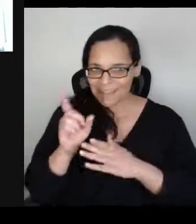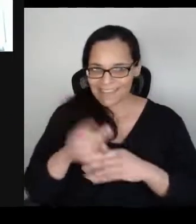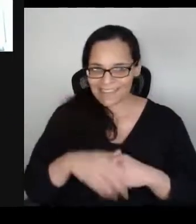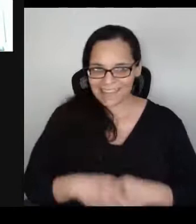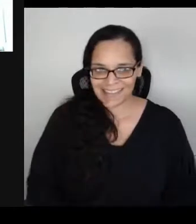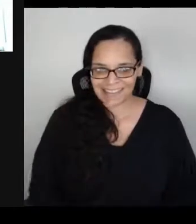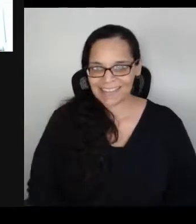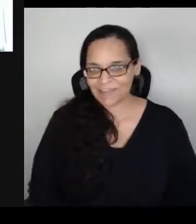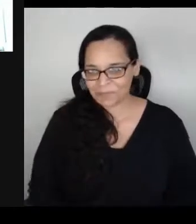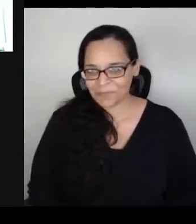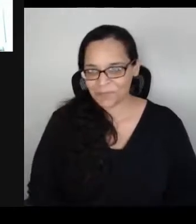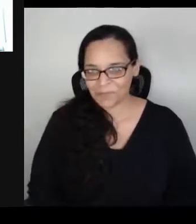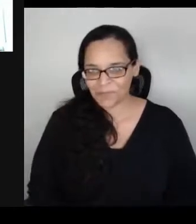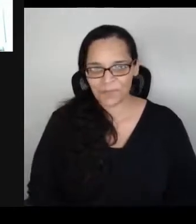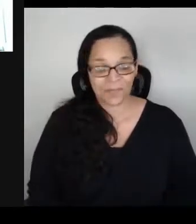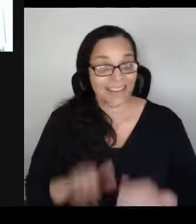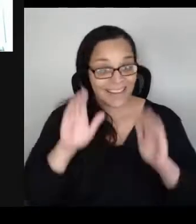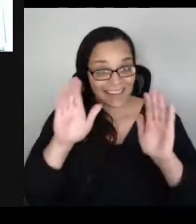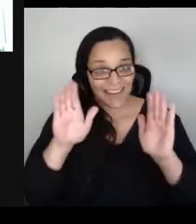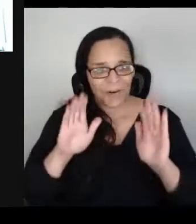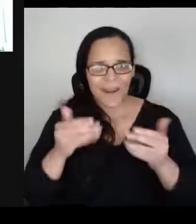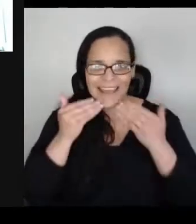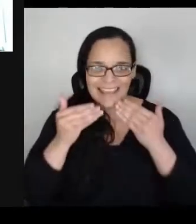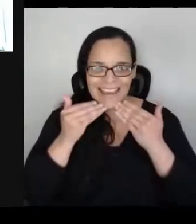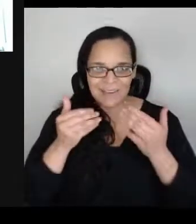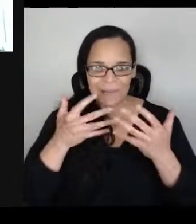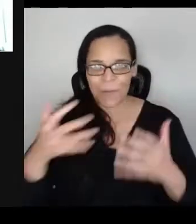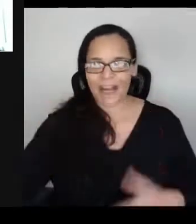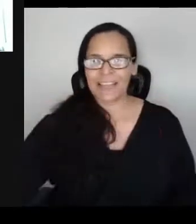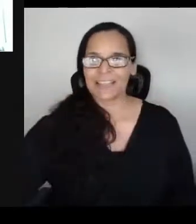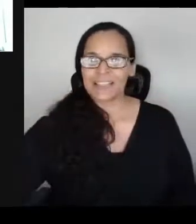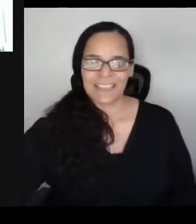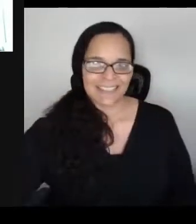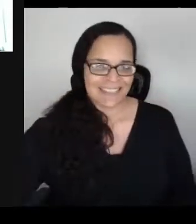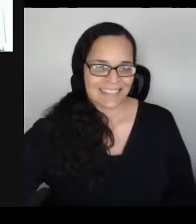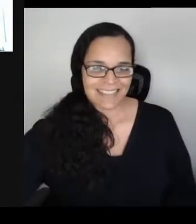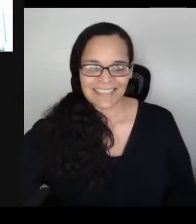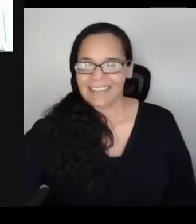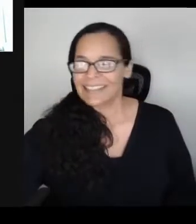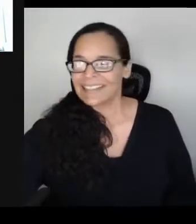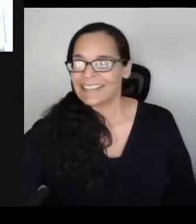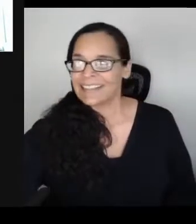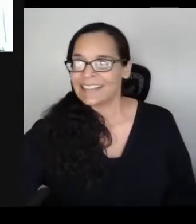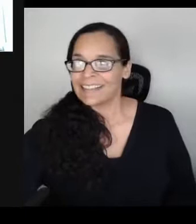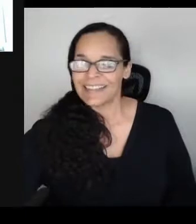Great, thank you so much, Brian. And thank you to the entire team at WNET